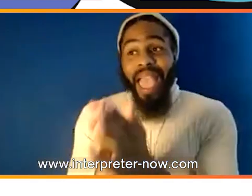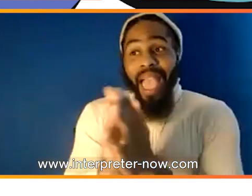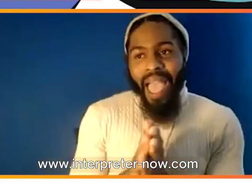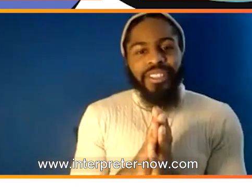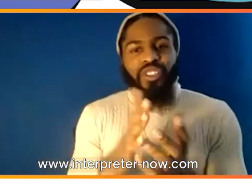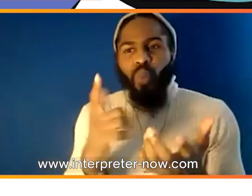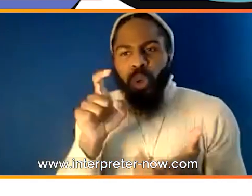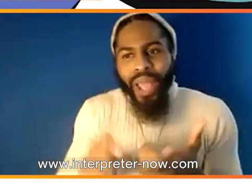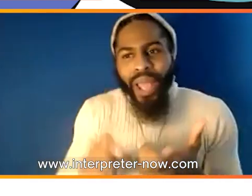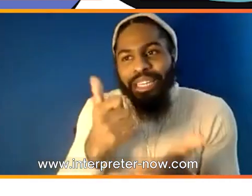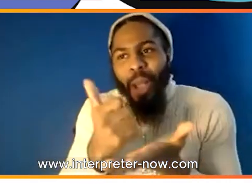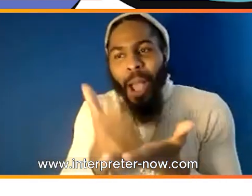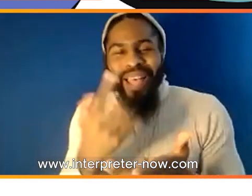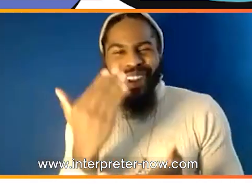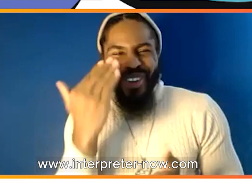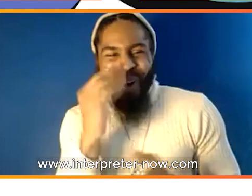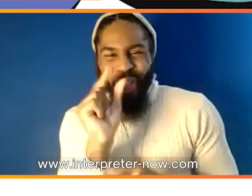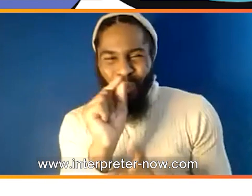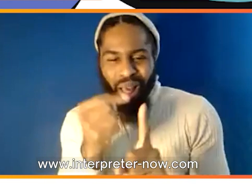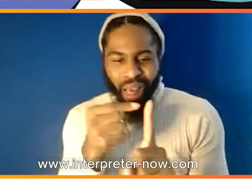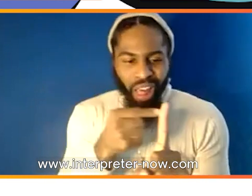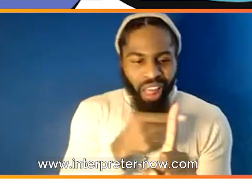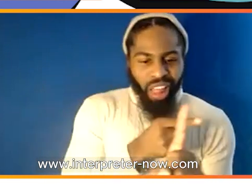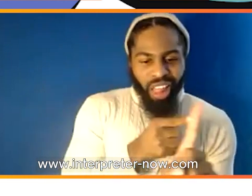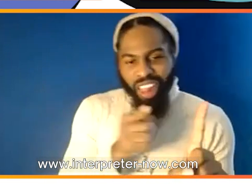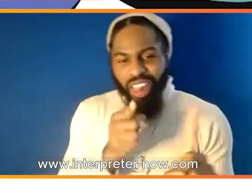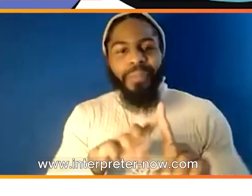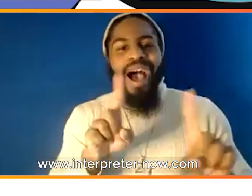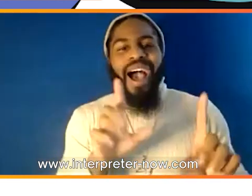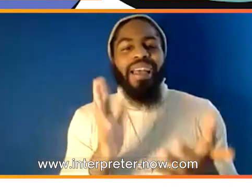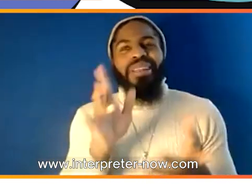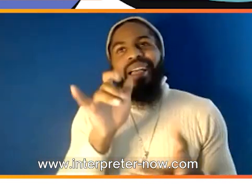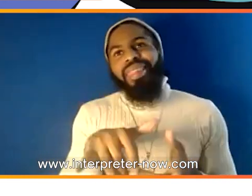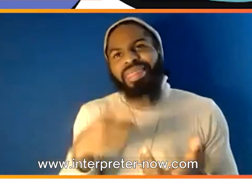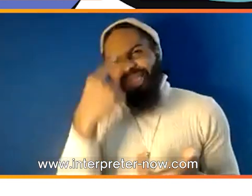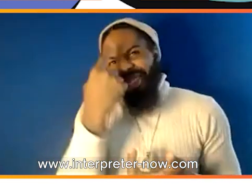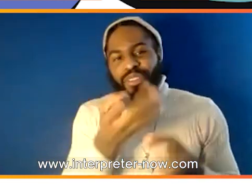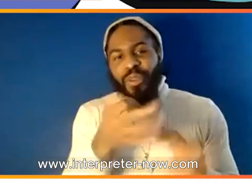Yeah, agreed. Any mistakes or learnings that you can share, either about your own